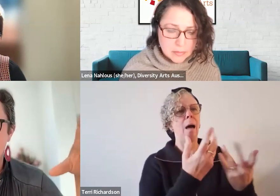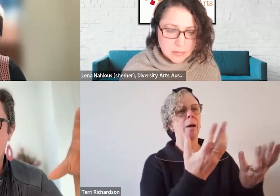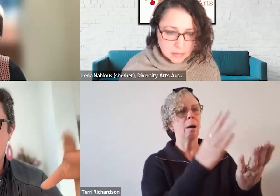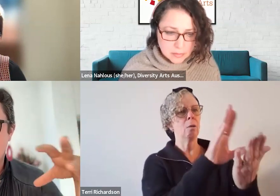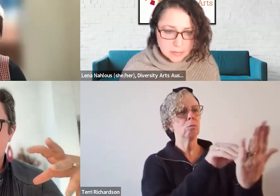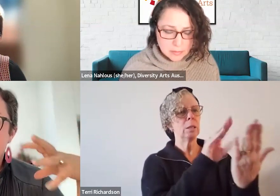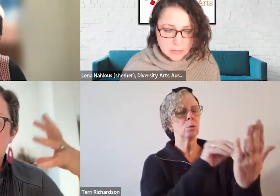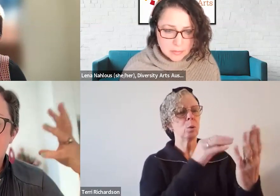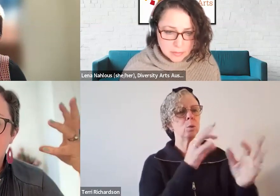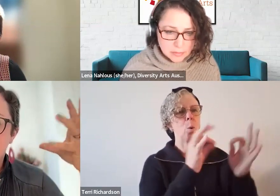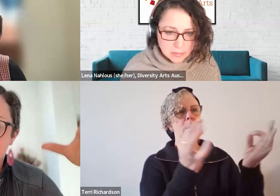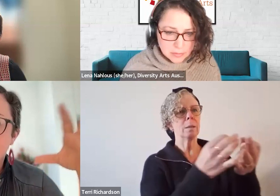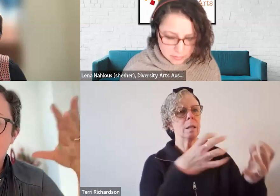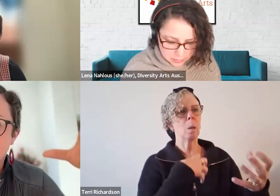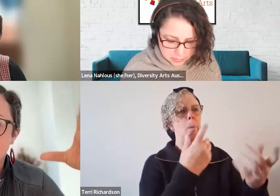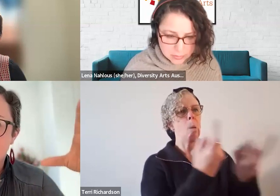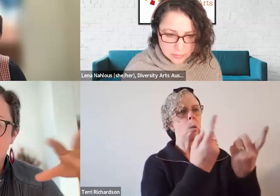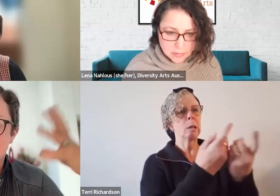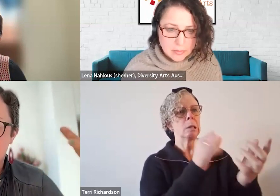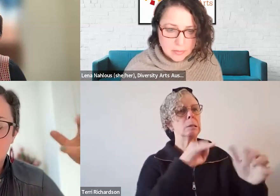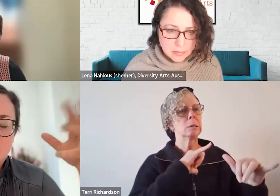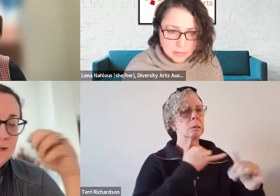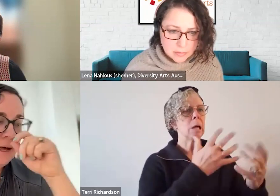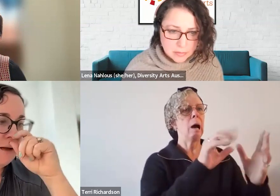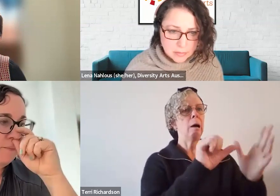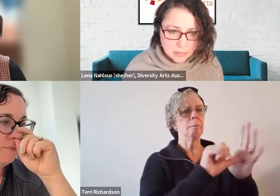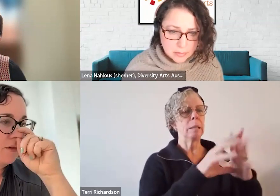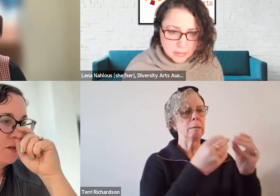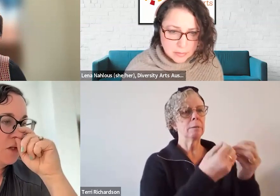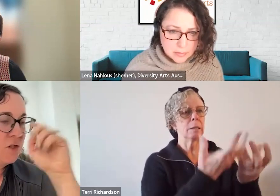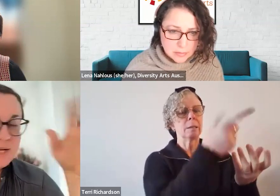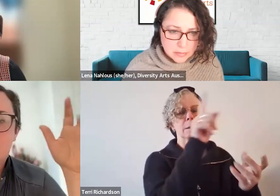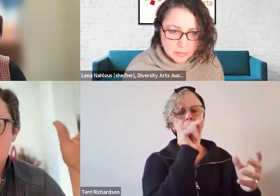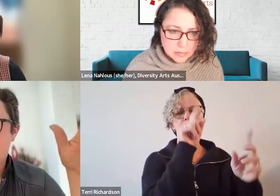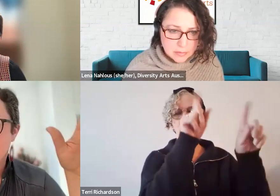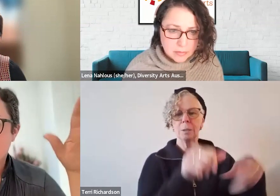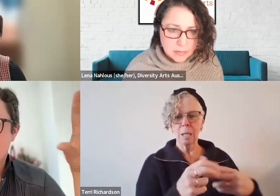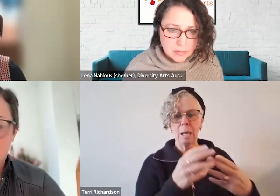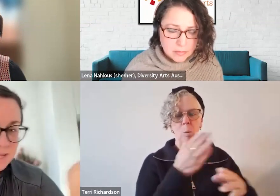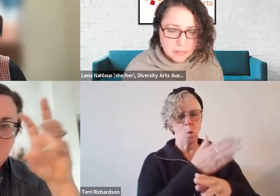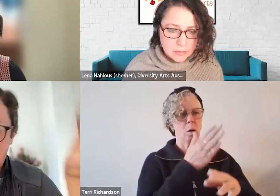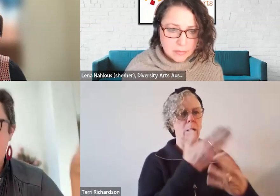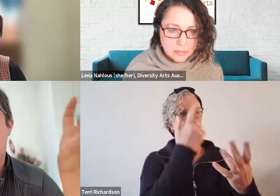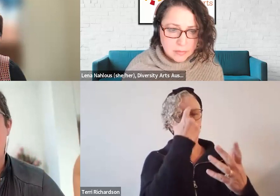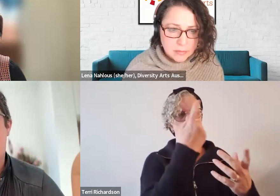the ones with more staff to allocate to these ideas to just do some thinking and innovating